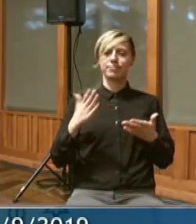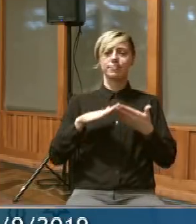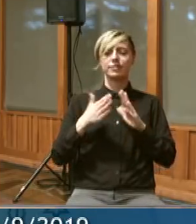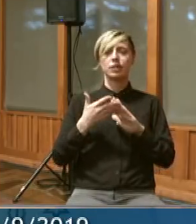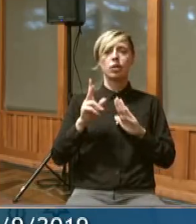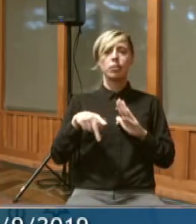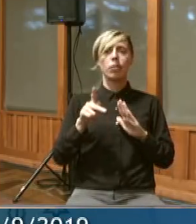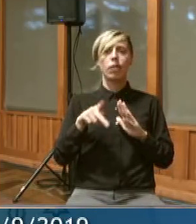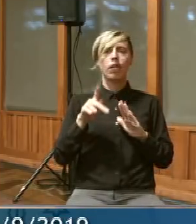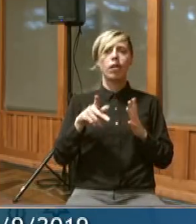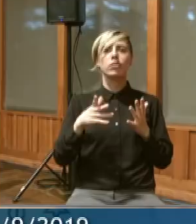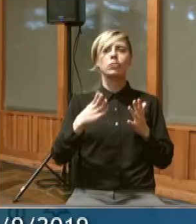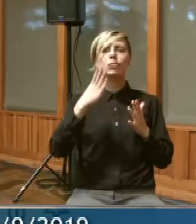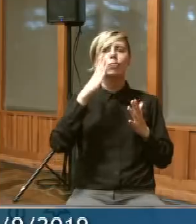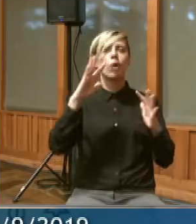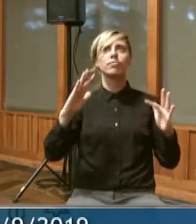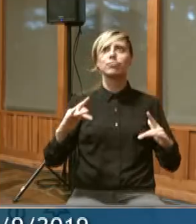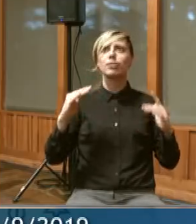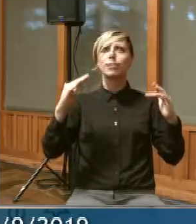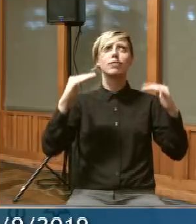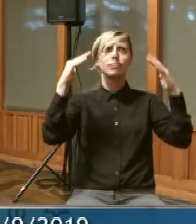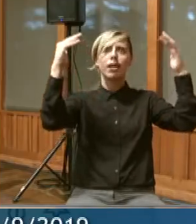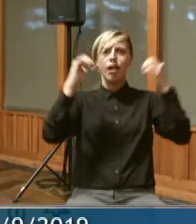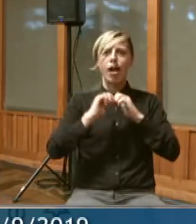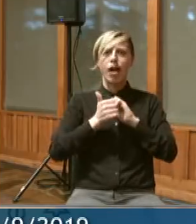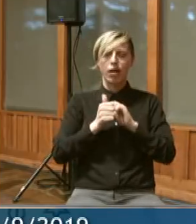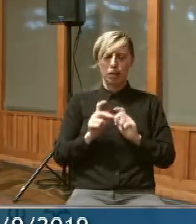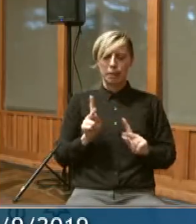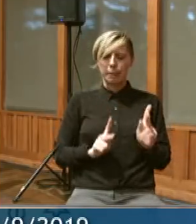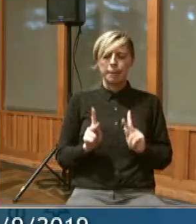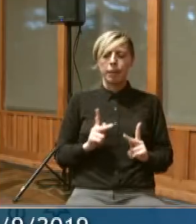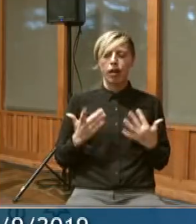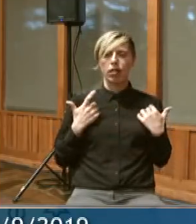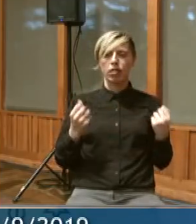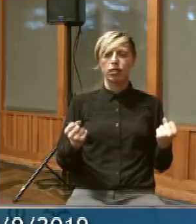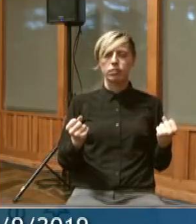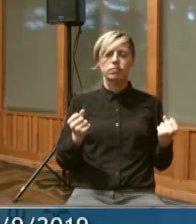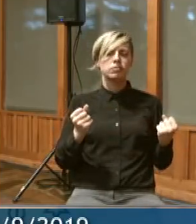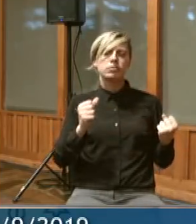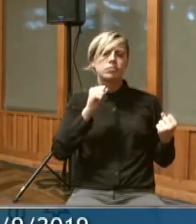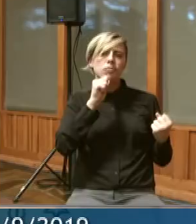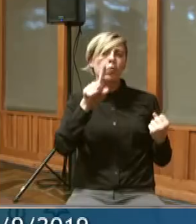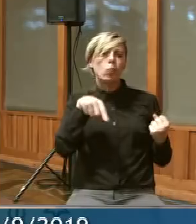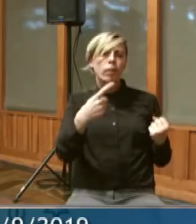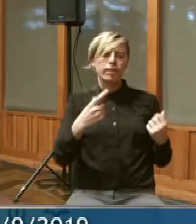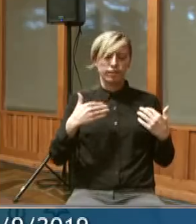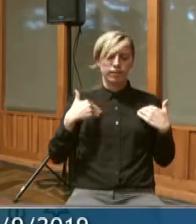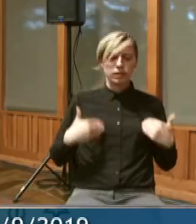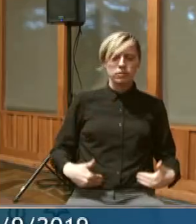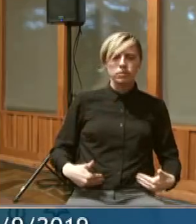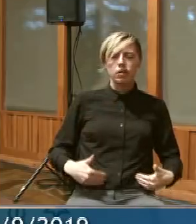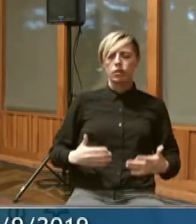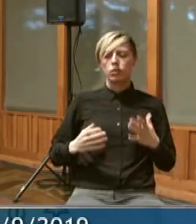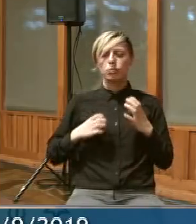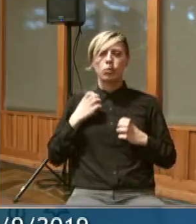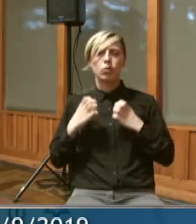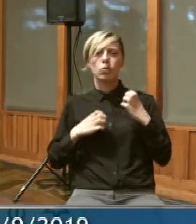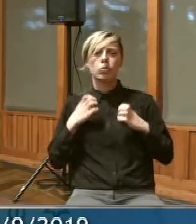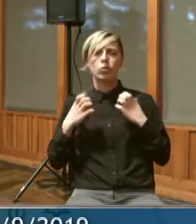I WENT ON ONE HIKE TODAY. IT WAS FANTASTIC. AS A CITY PORTLAND IS STRONGER WITH HEALTHY INHABITANTS.